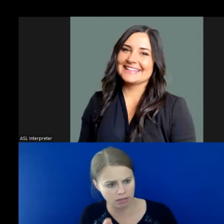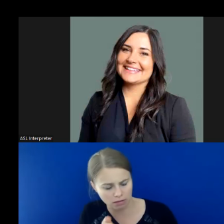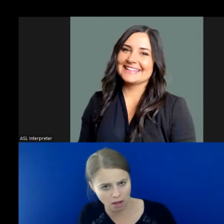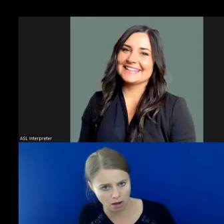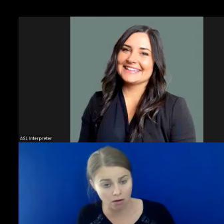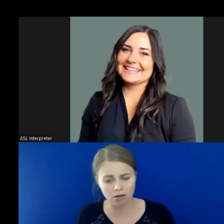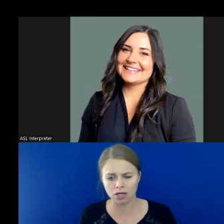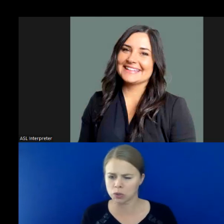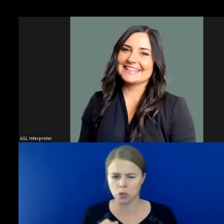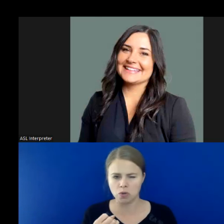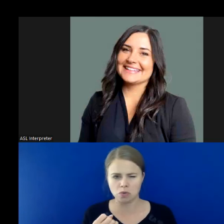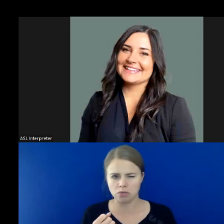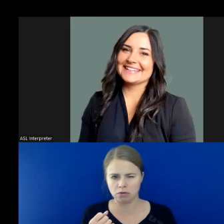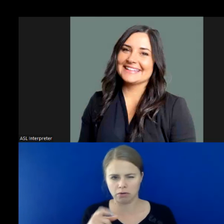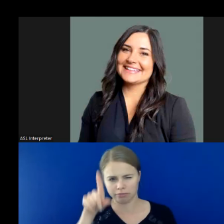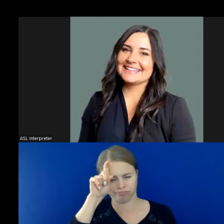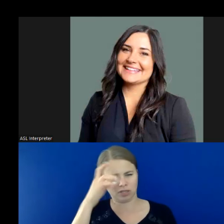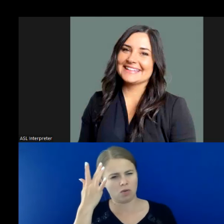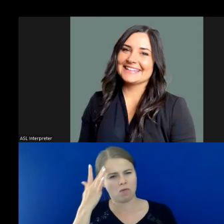Why didn't -- or, I'm sorry.